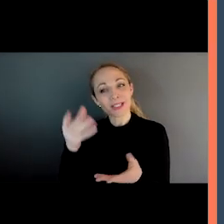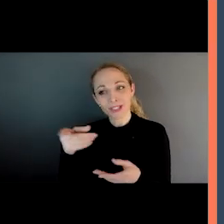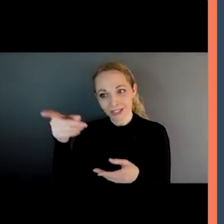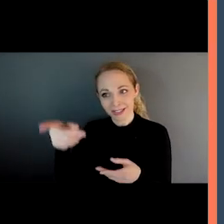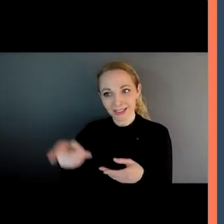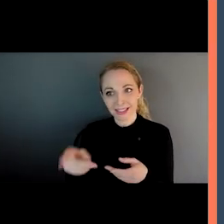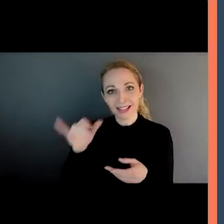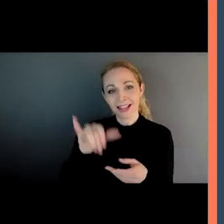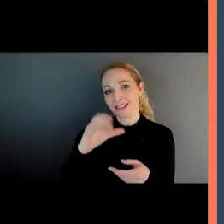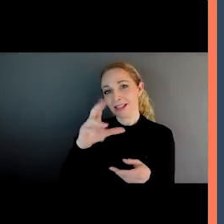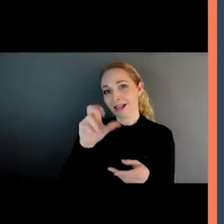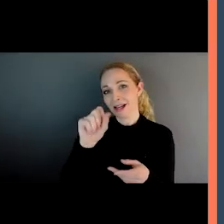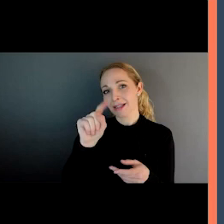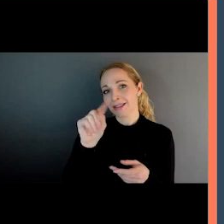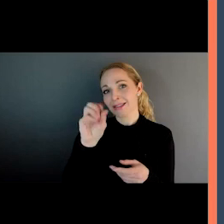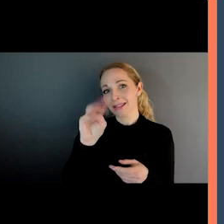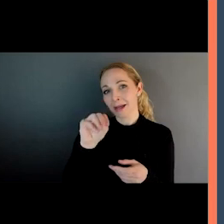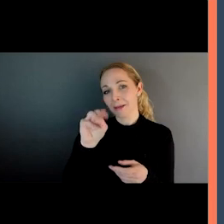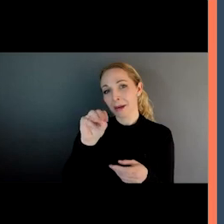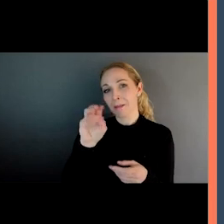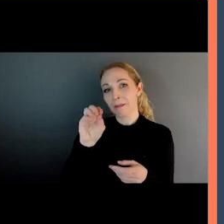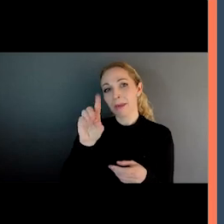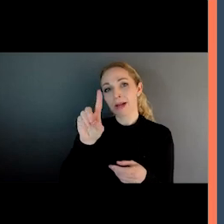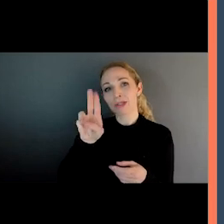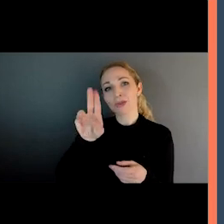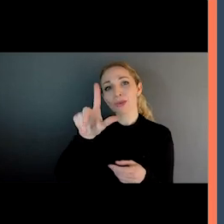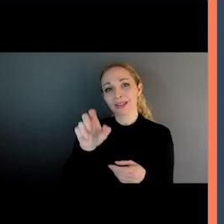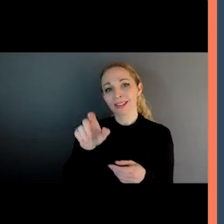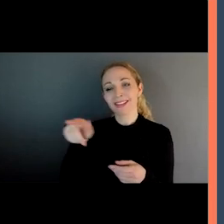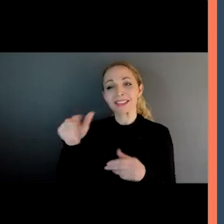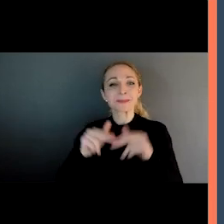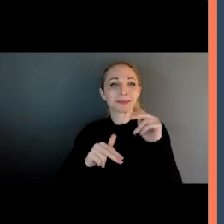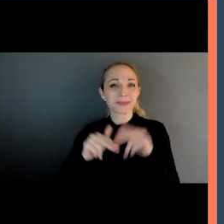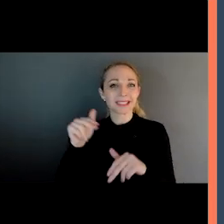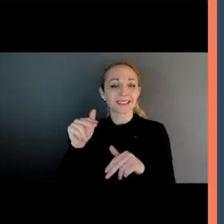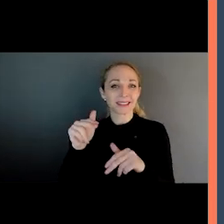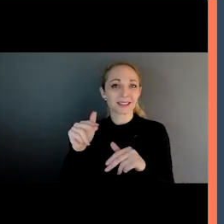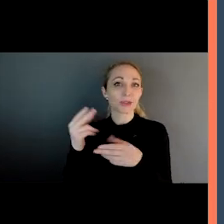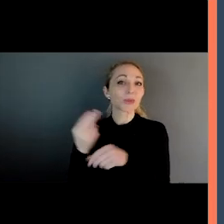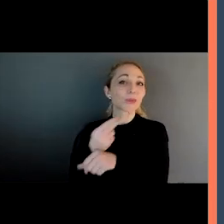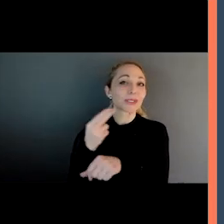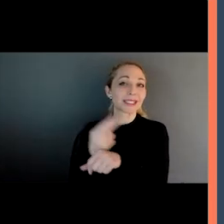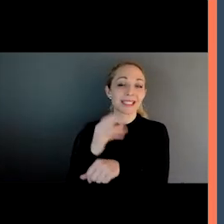CUSTOM MODULE AND IT IS BUILT USING THE CRM ASSOCIATIONS FUNCTION.